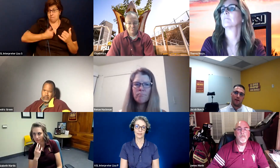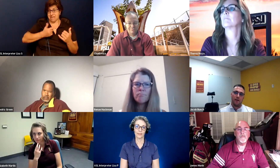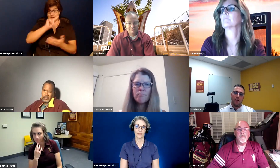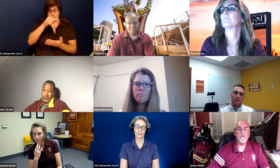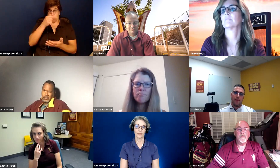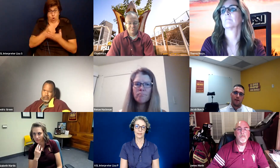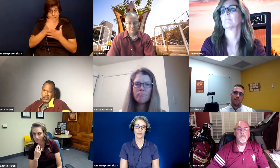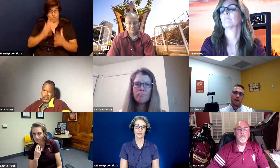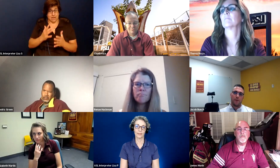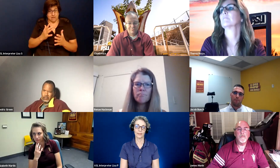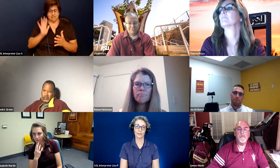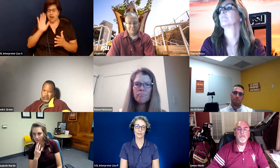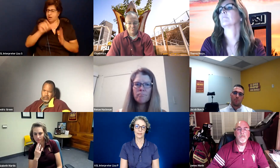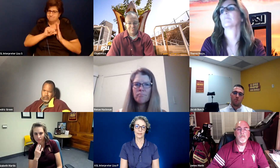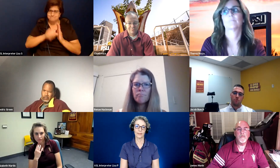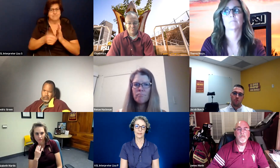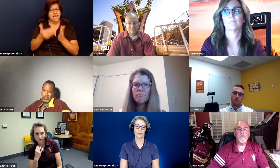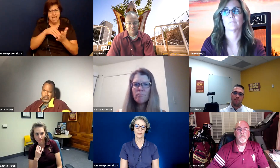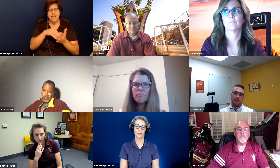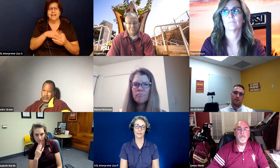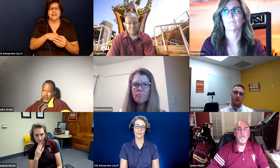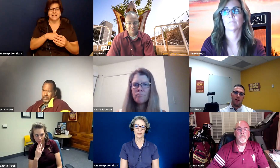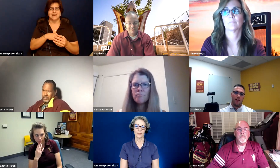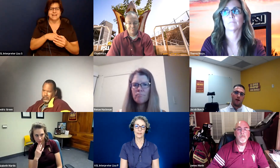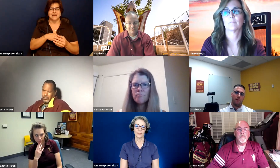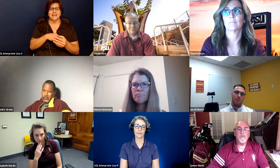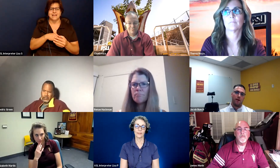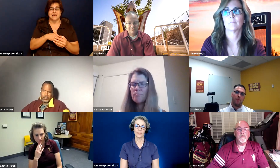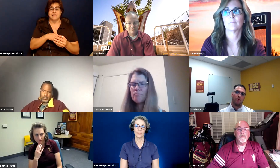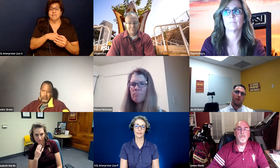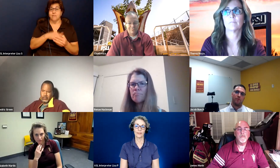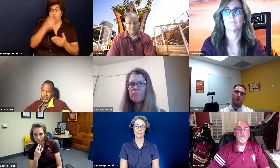that to me there was the inclusivity is built